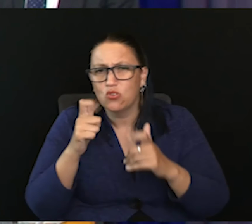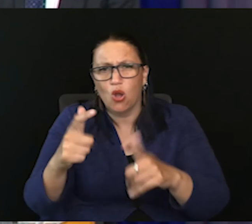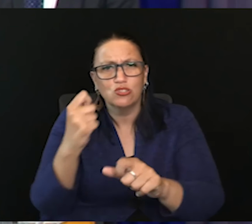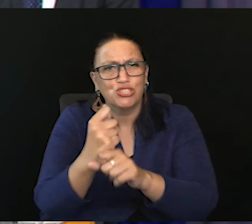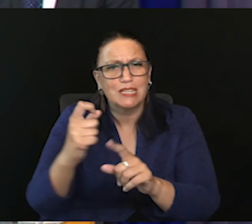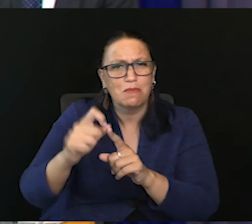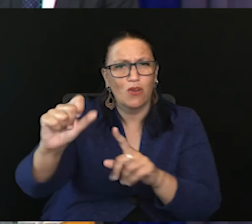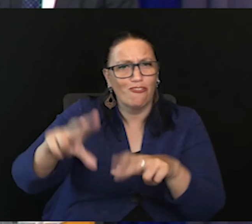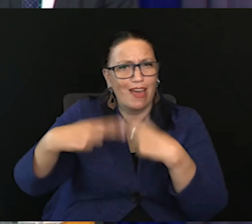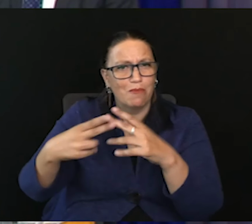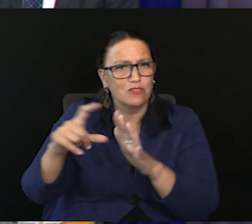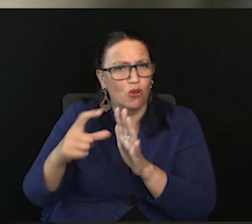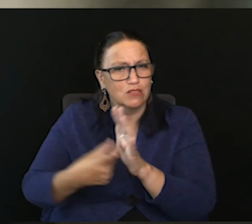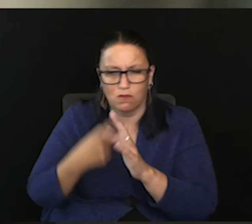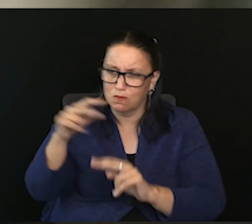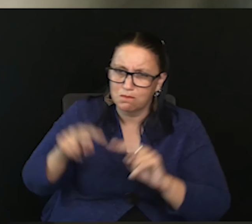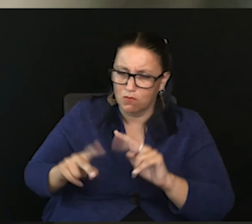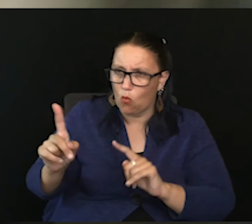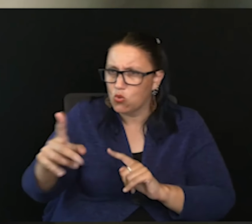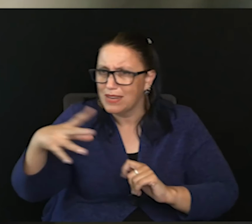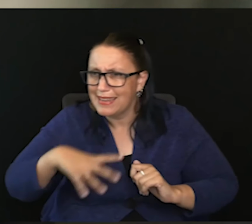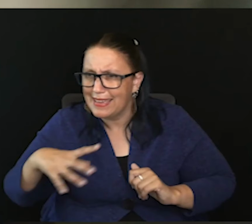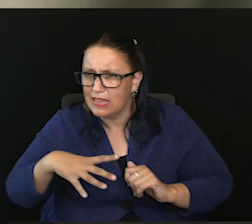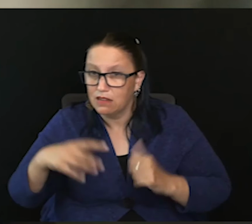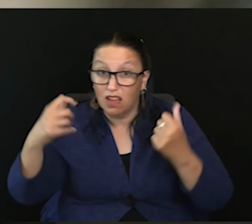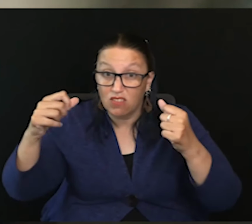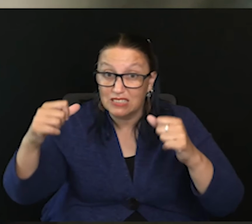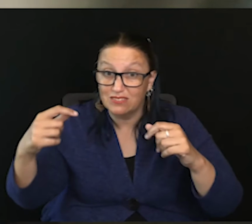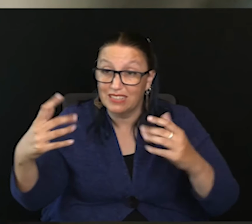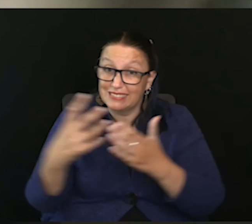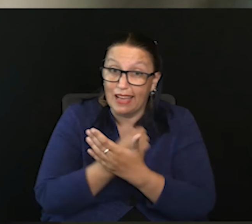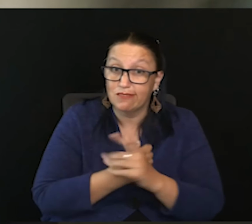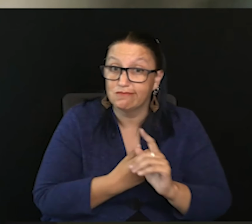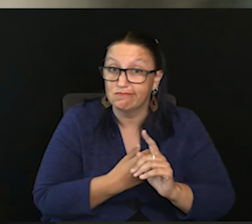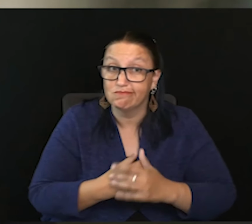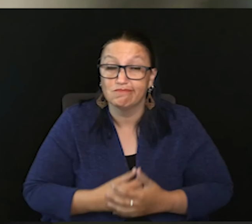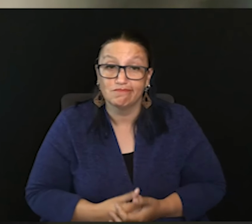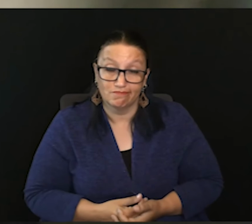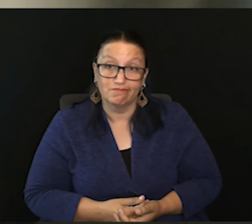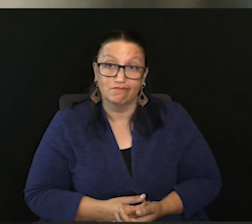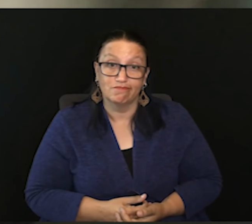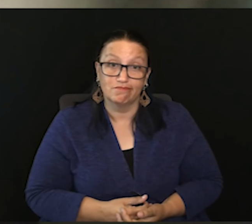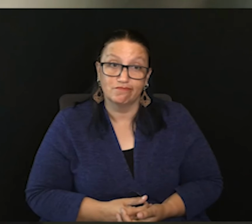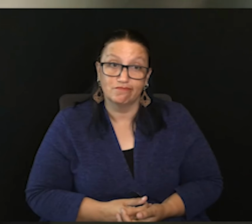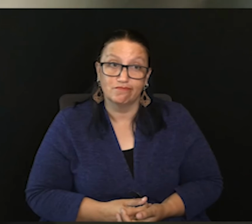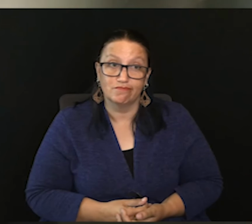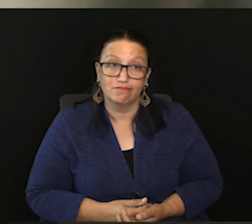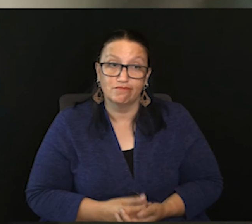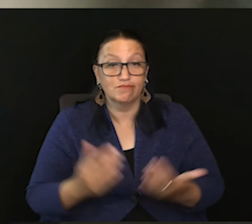of a GP focusing on both the need, the efficacy, and the safety elements. (UNKNOWN), please.